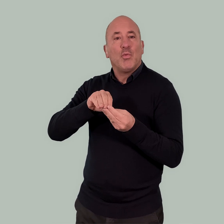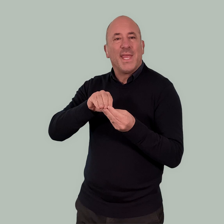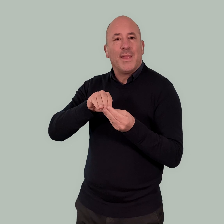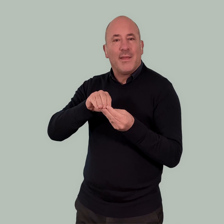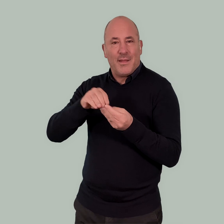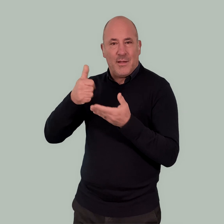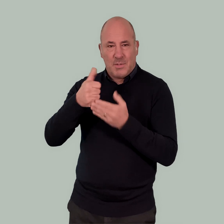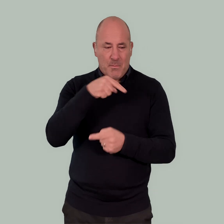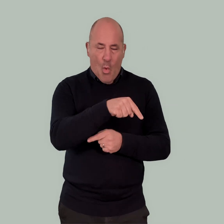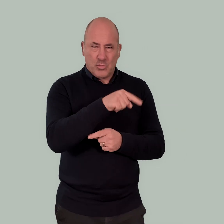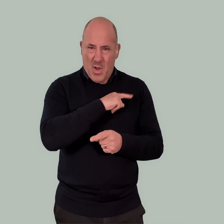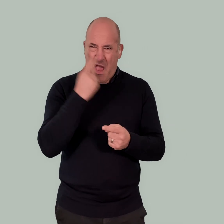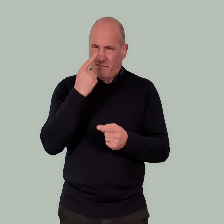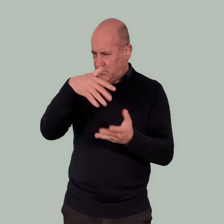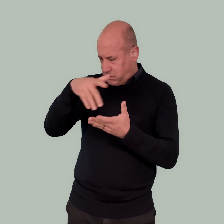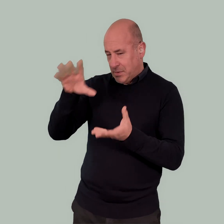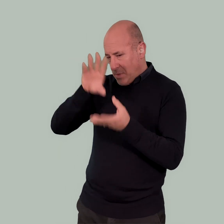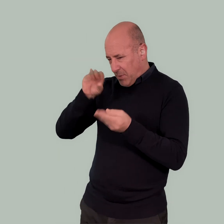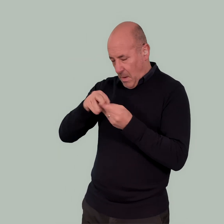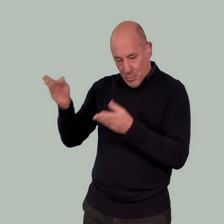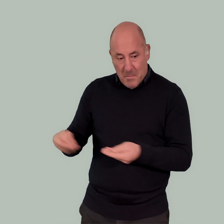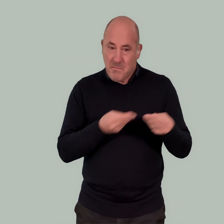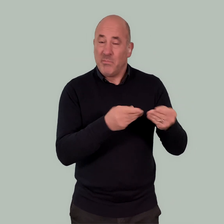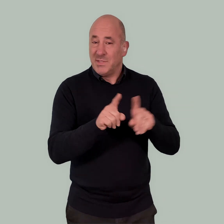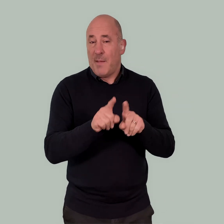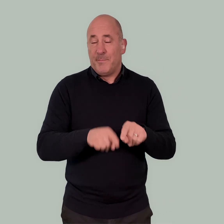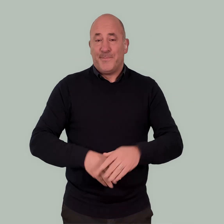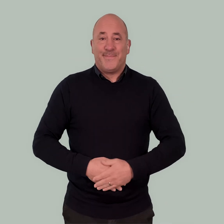the steering group in consolidating the evidence received.